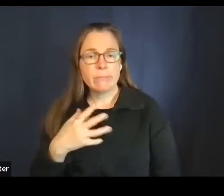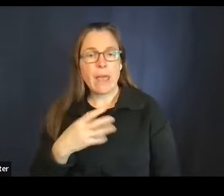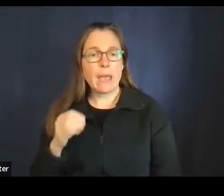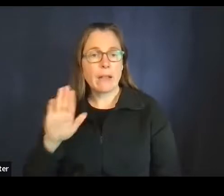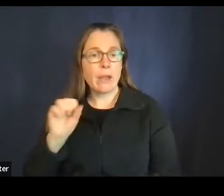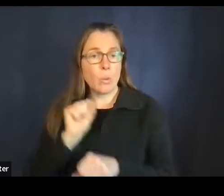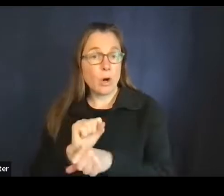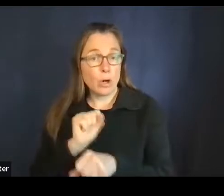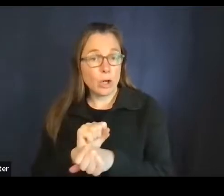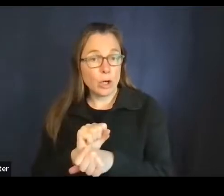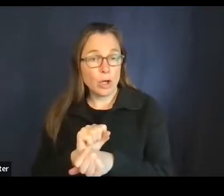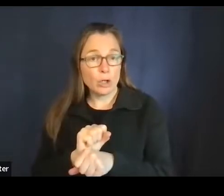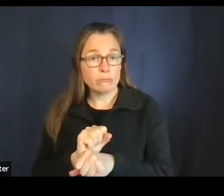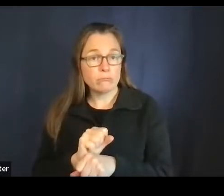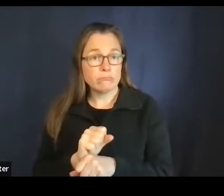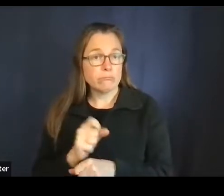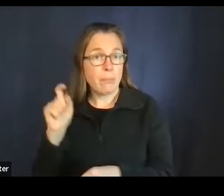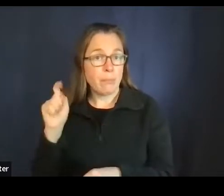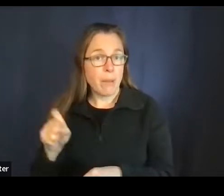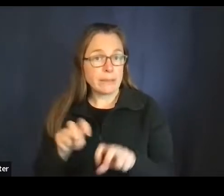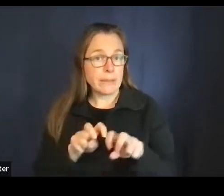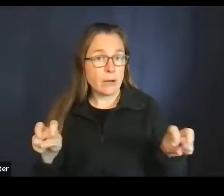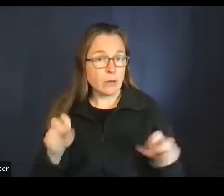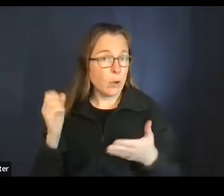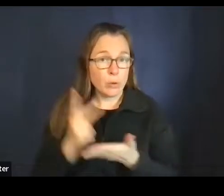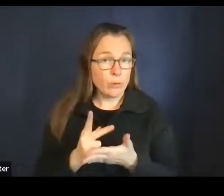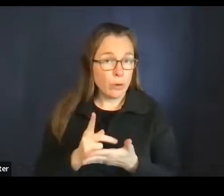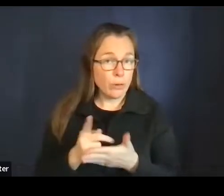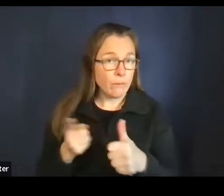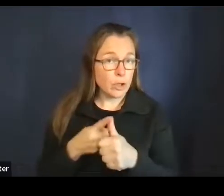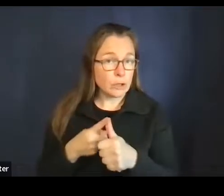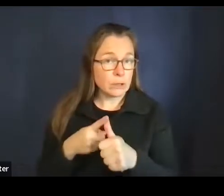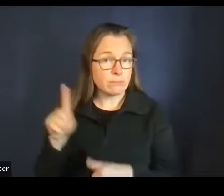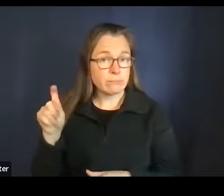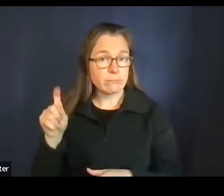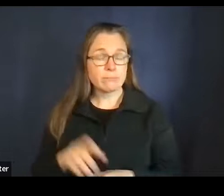Does it need council approval to be finalized? Thank you.